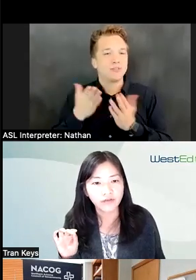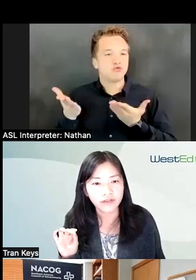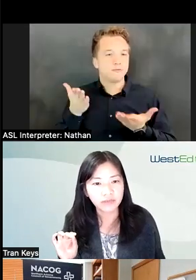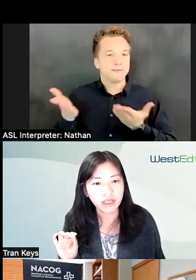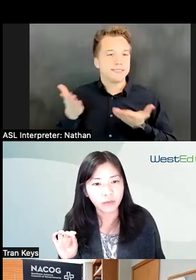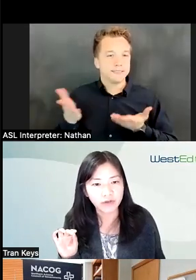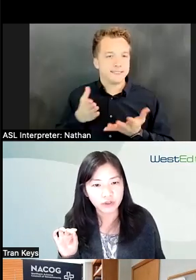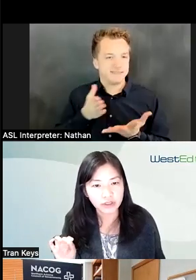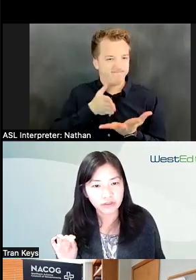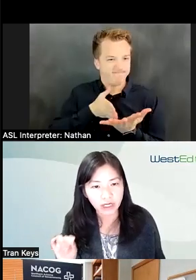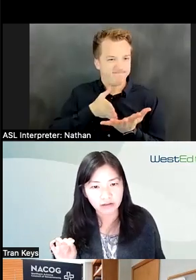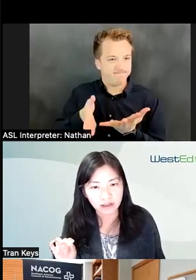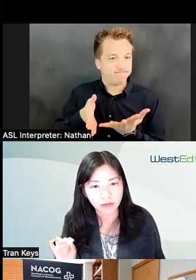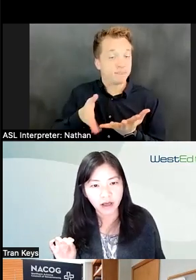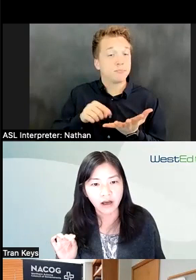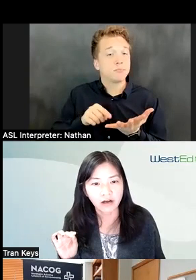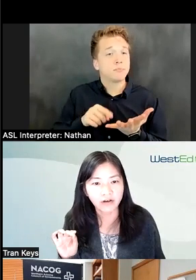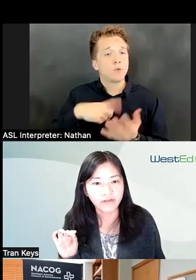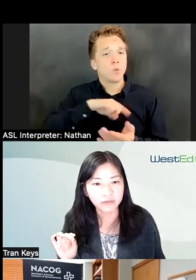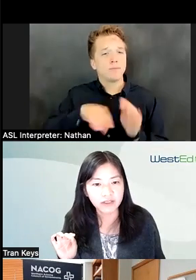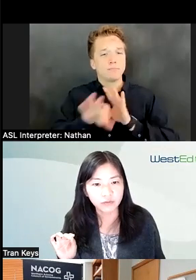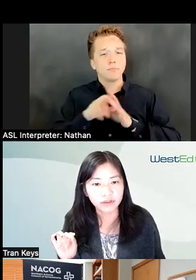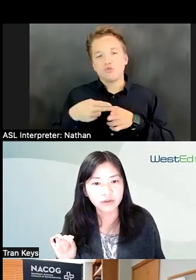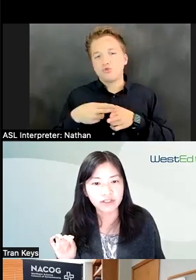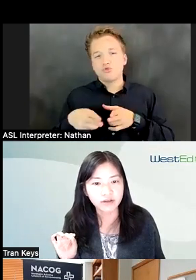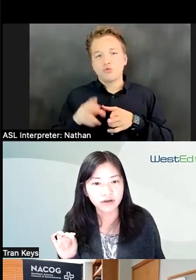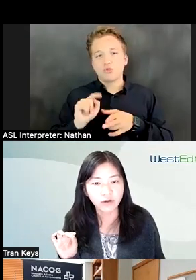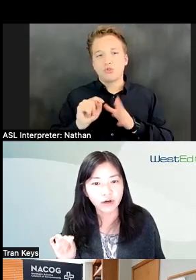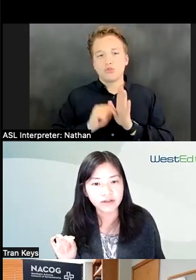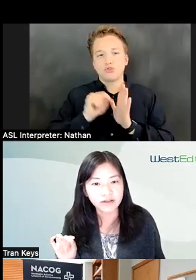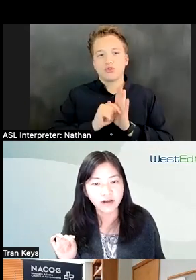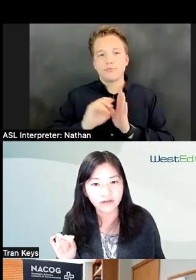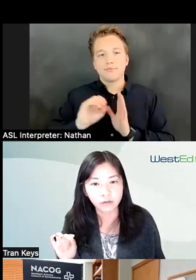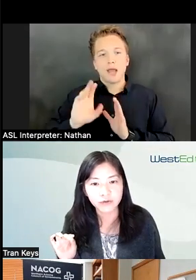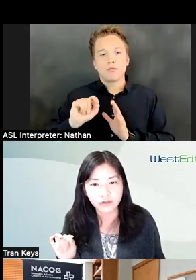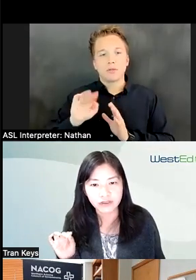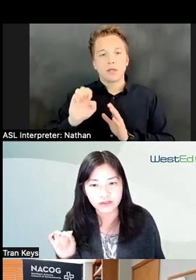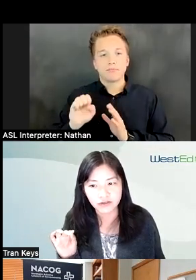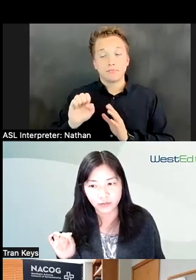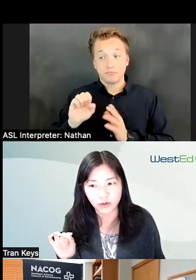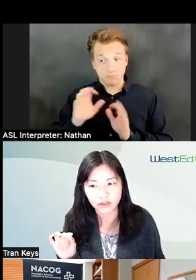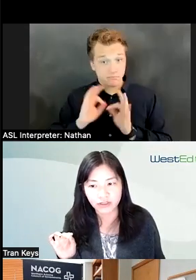The team came up with a short-term outcome of: Families will increase their awareness of available services and supports.